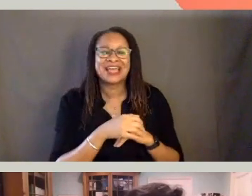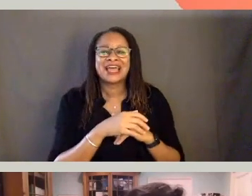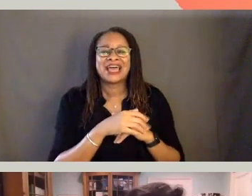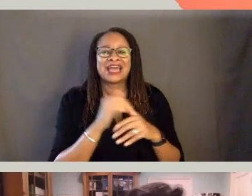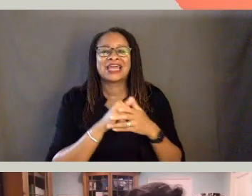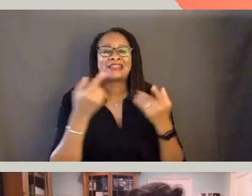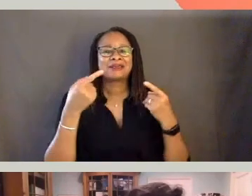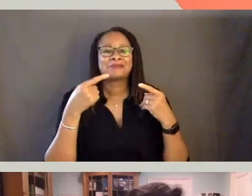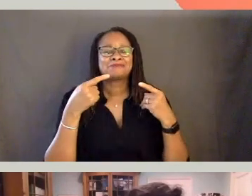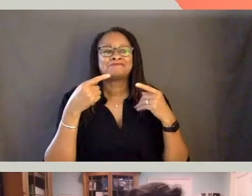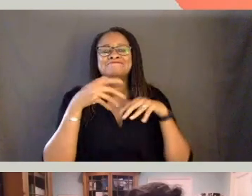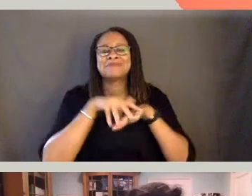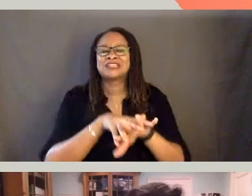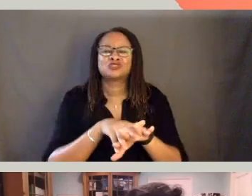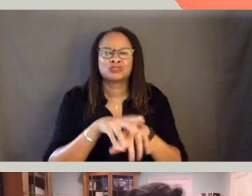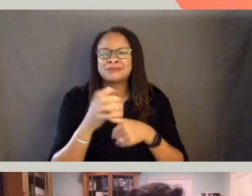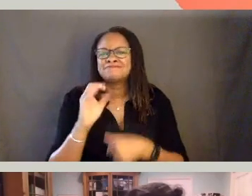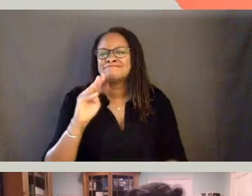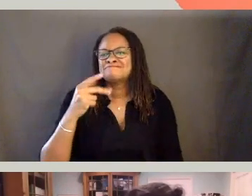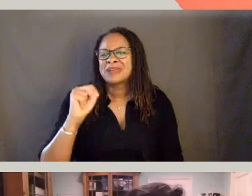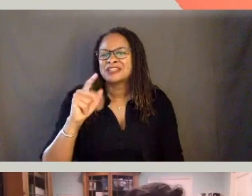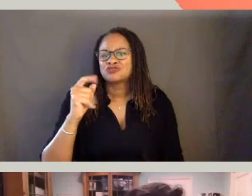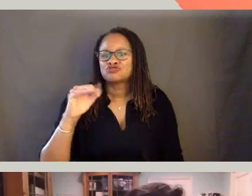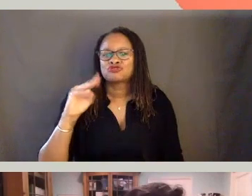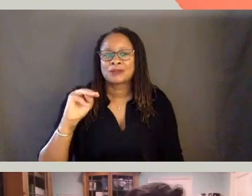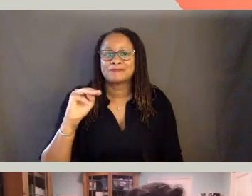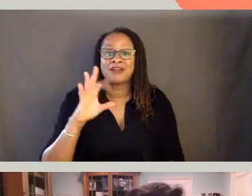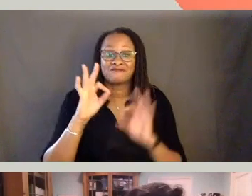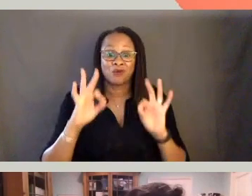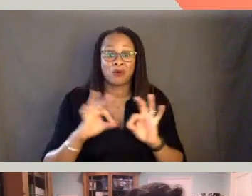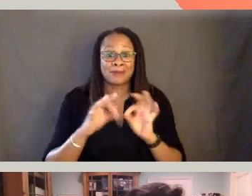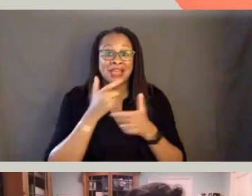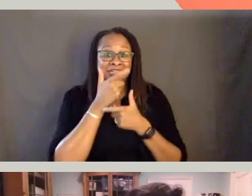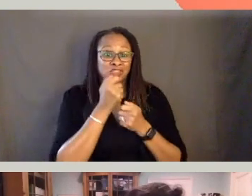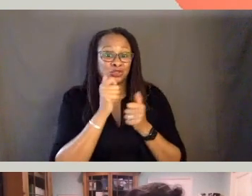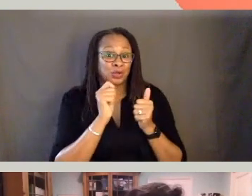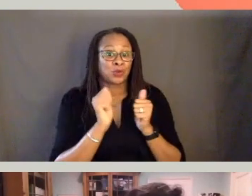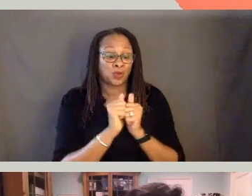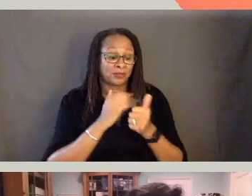And so, it's interesting because I feel like with Unapologetic, I'm always asked, like,